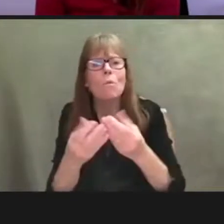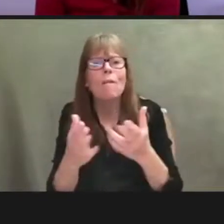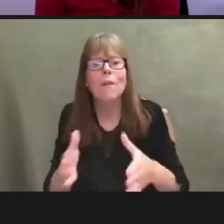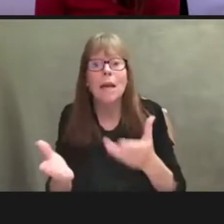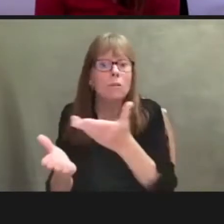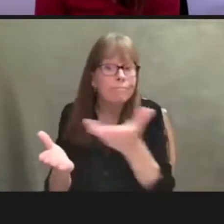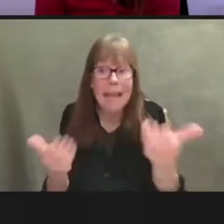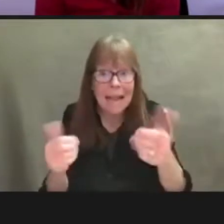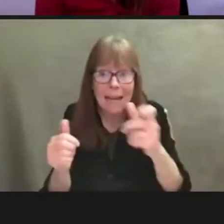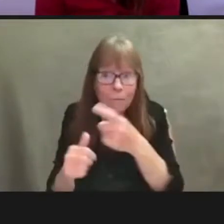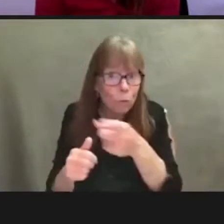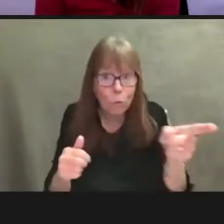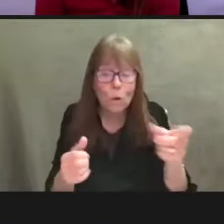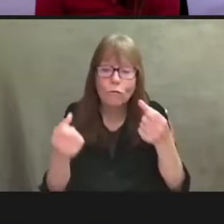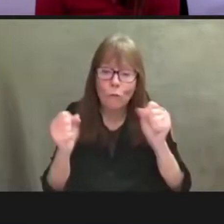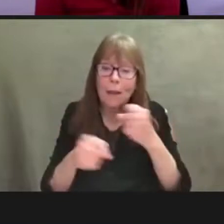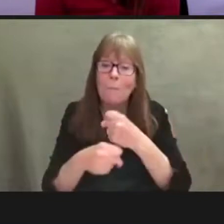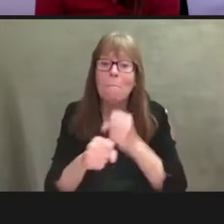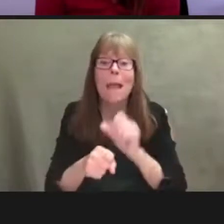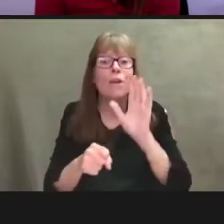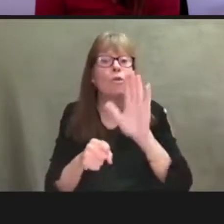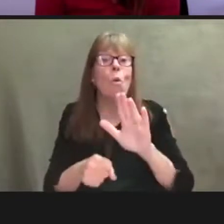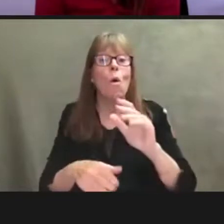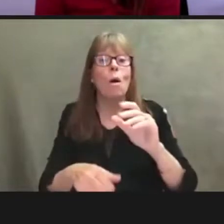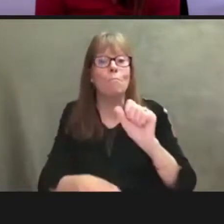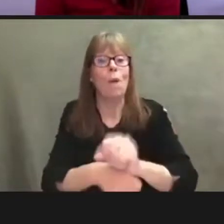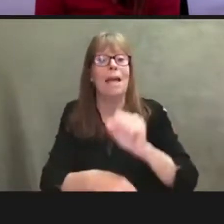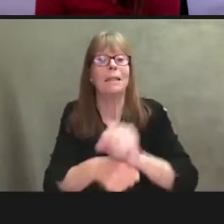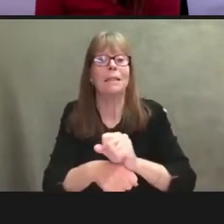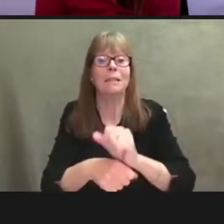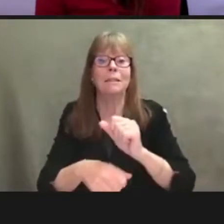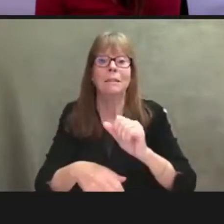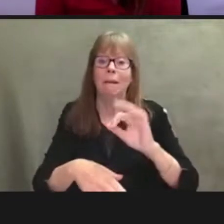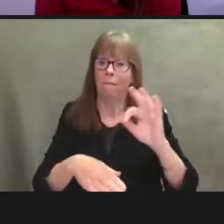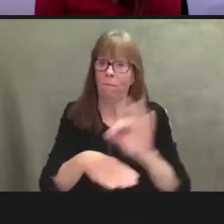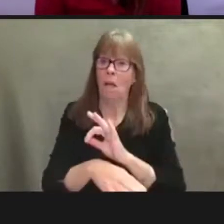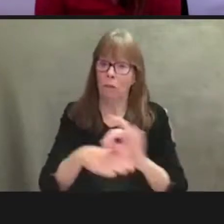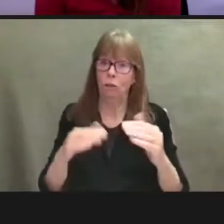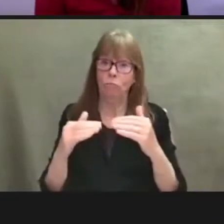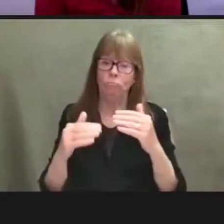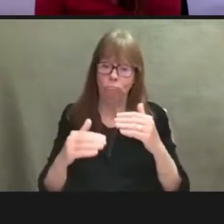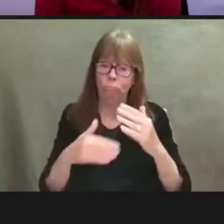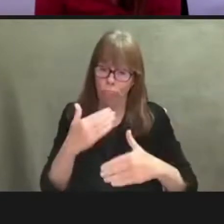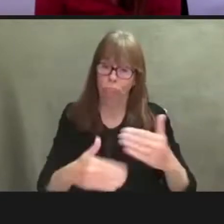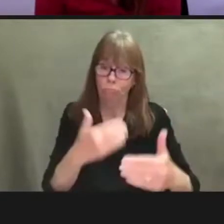trying to make their practice function and recognizing the limitations of reimbursement